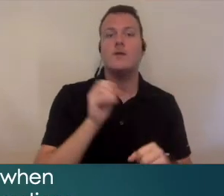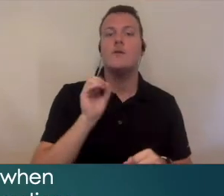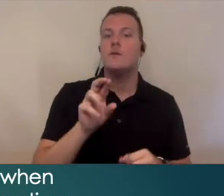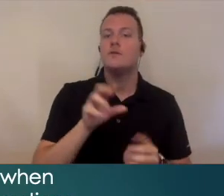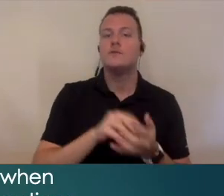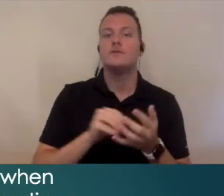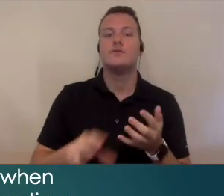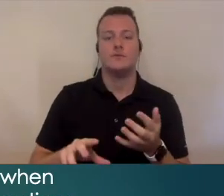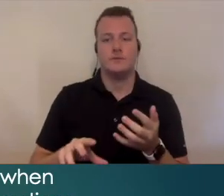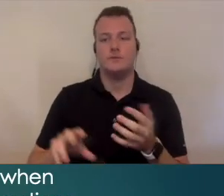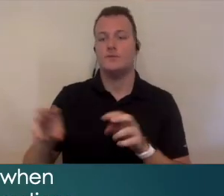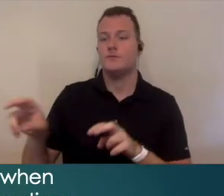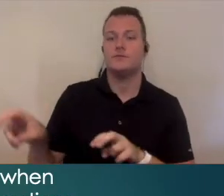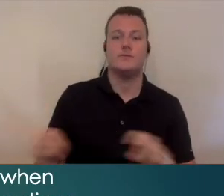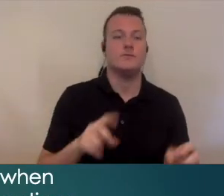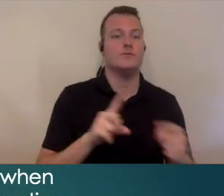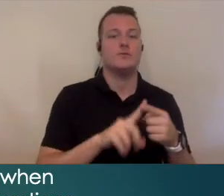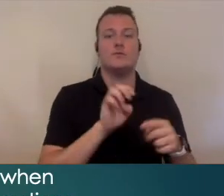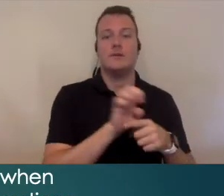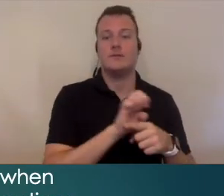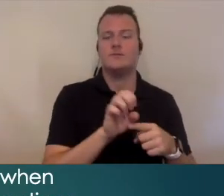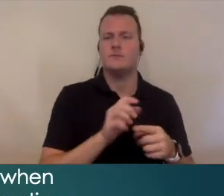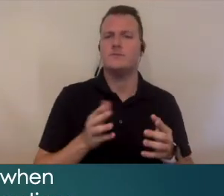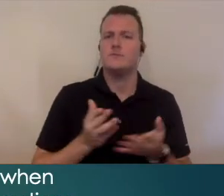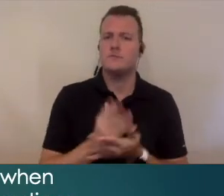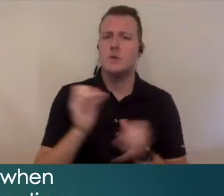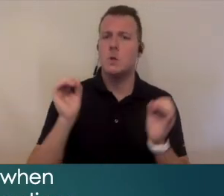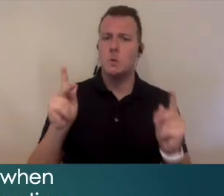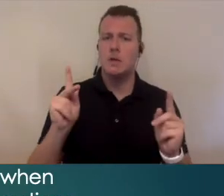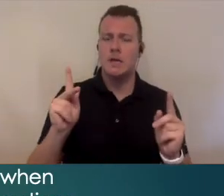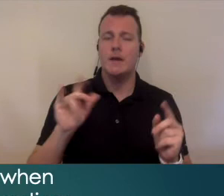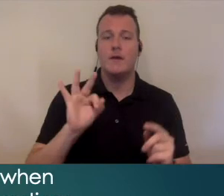into your extern, it's okay to take a pause when you're answering a question,